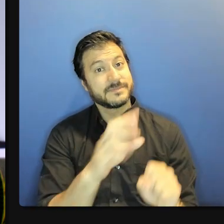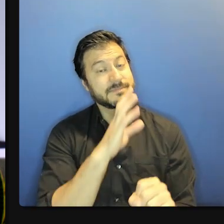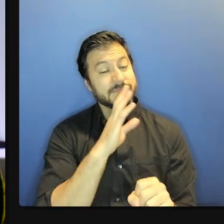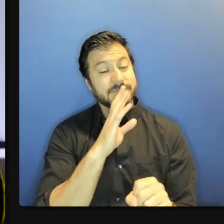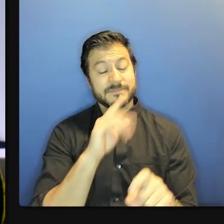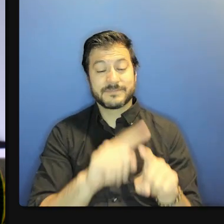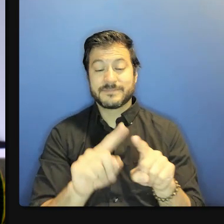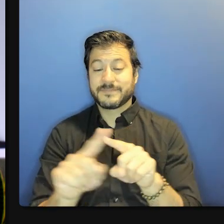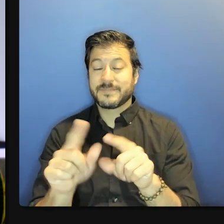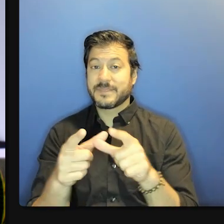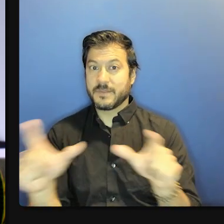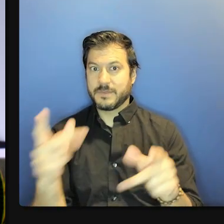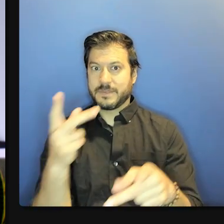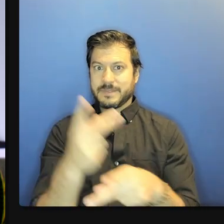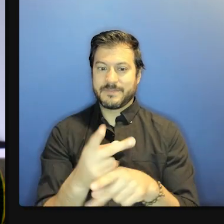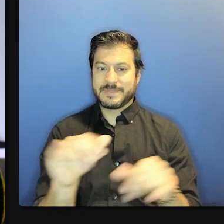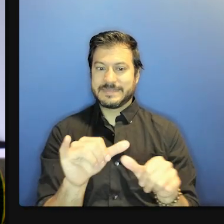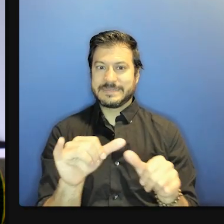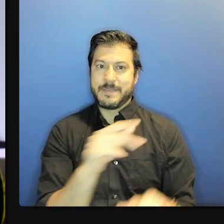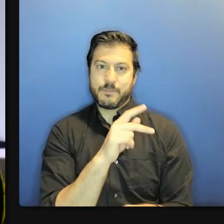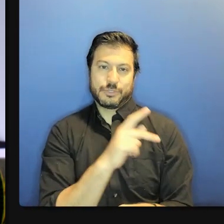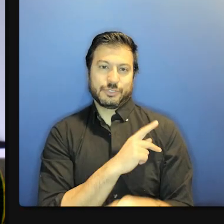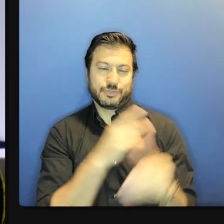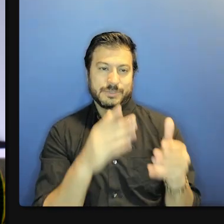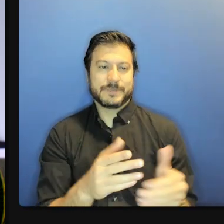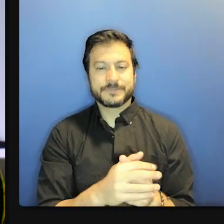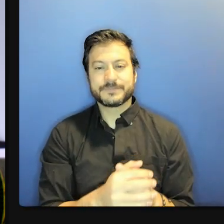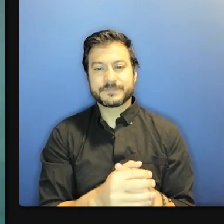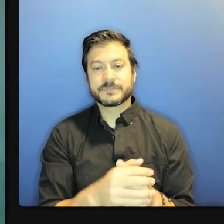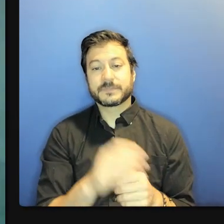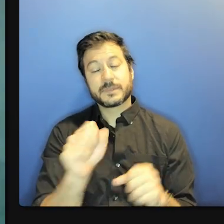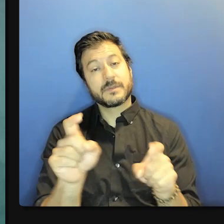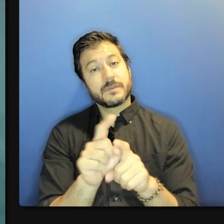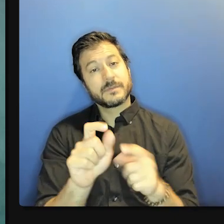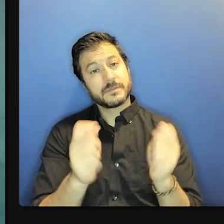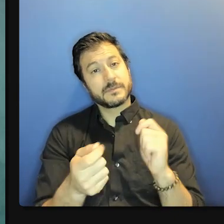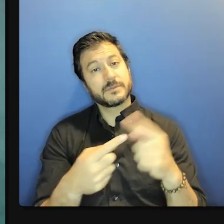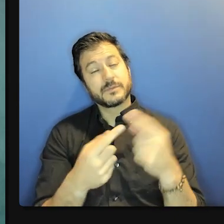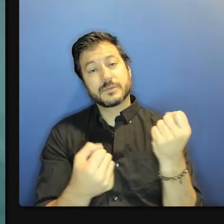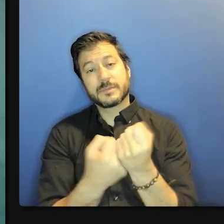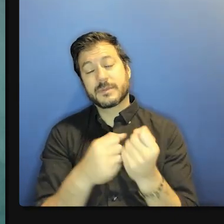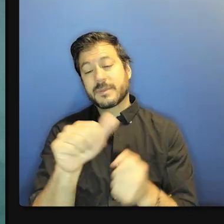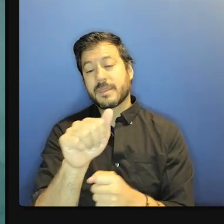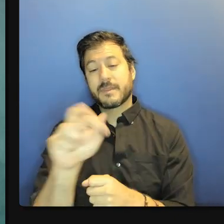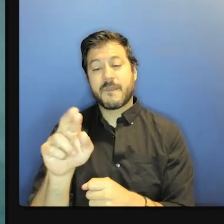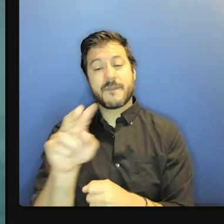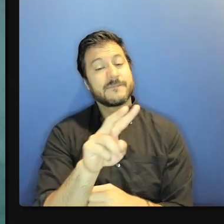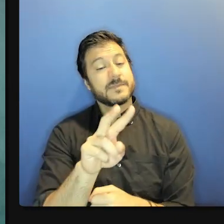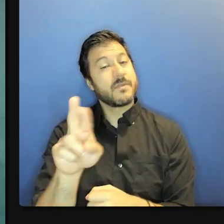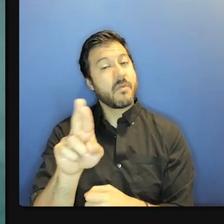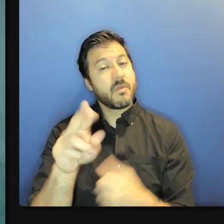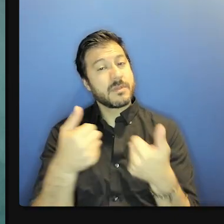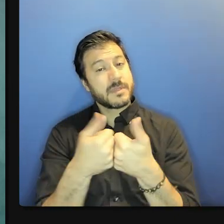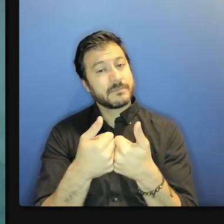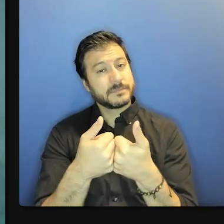the voice is able to speak in many different languages, keeping the same persona. Cross-lingual adaptation can also be used to support AR/VR games.